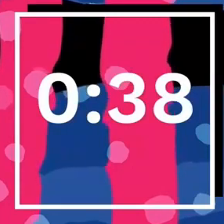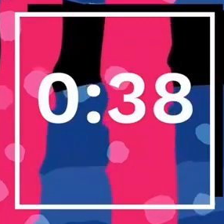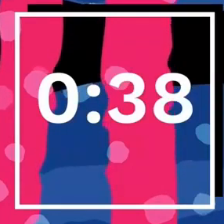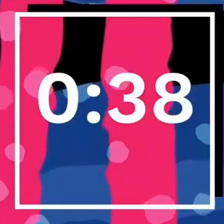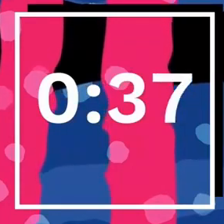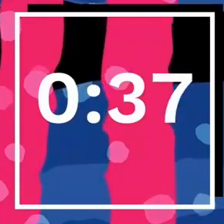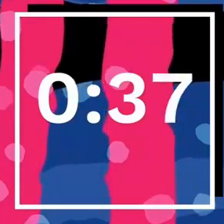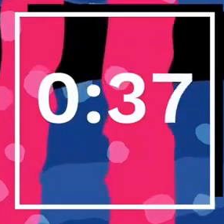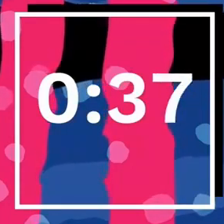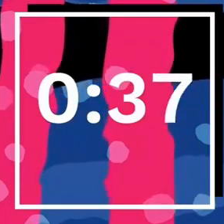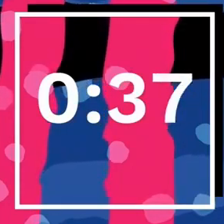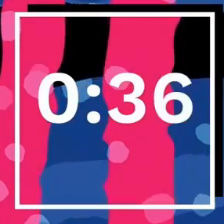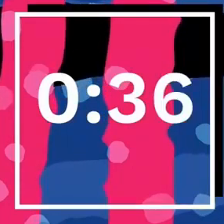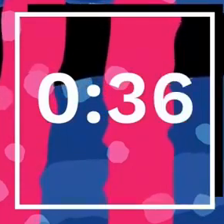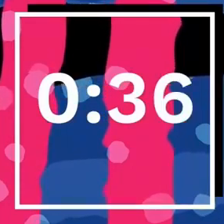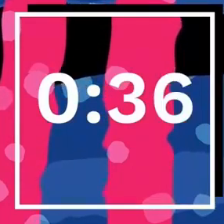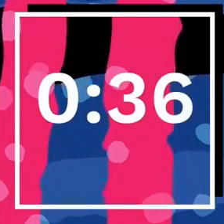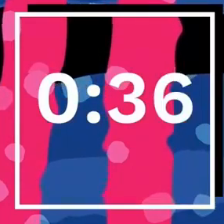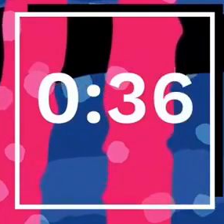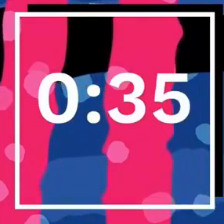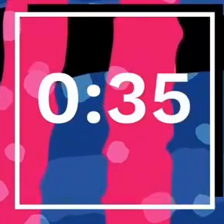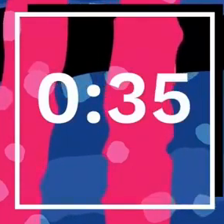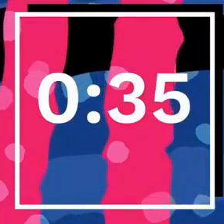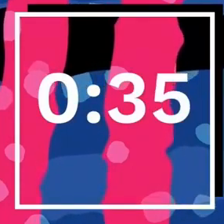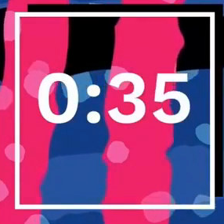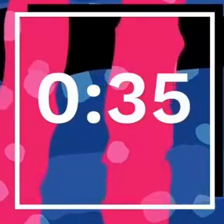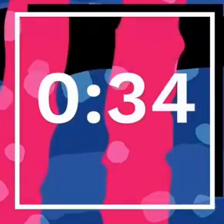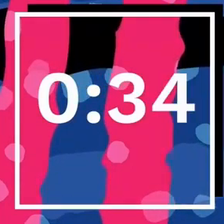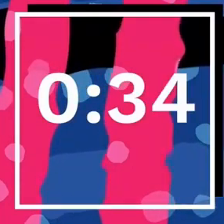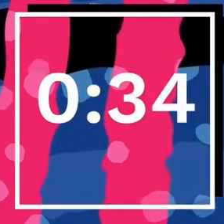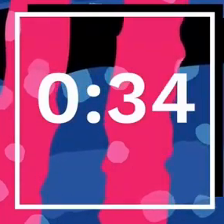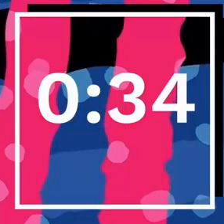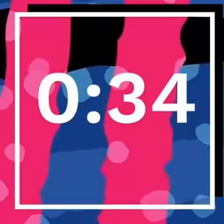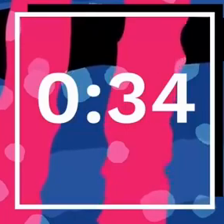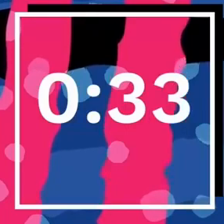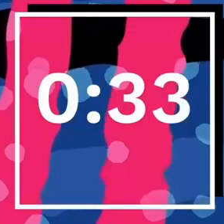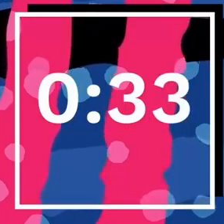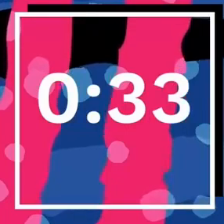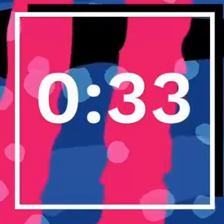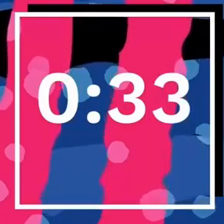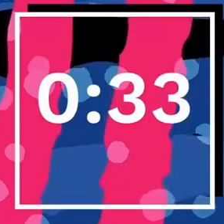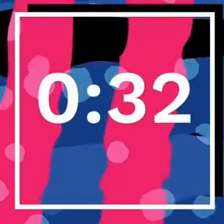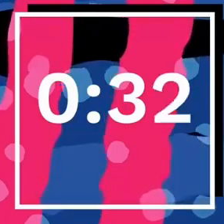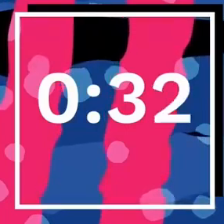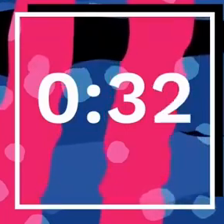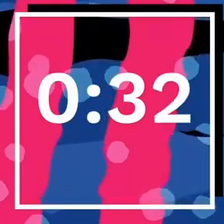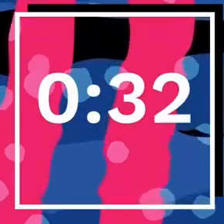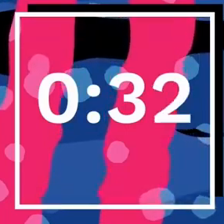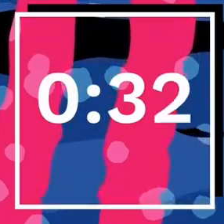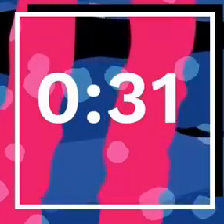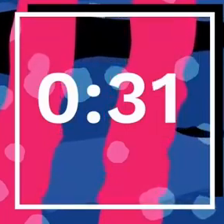TRAJECTORY AND MAY BE POSSIBLY ELIMINATE THE FUTURE POVERTY AND WE WON'T NEED THIS IN THE FUTURE.